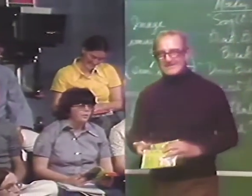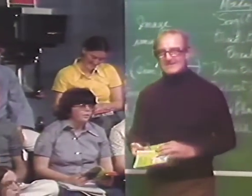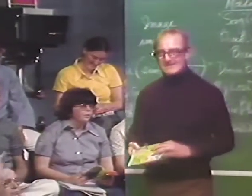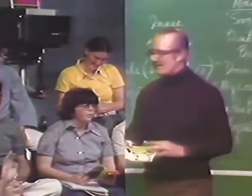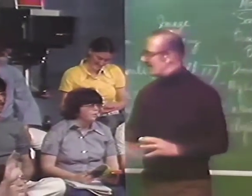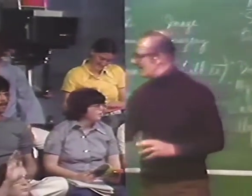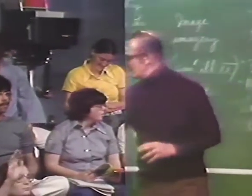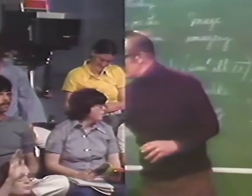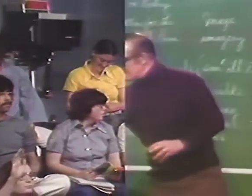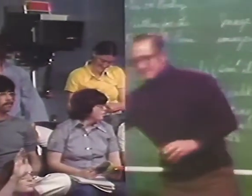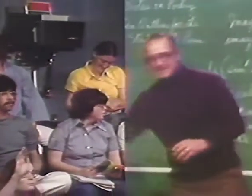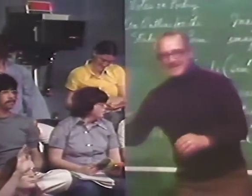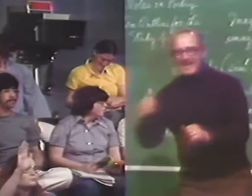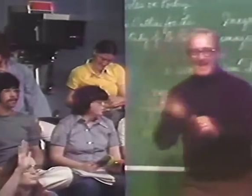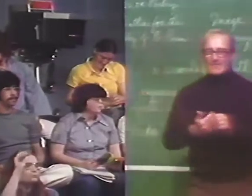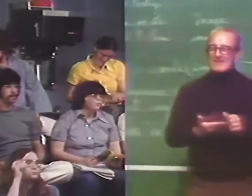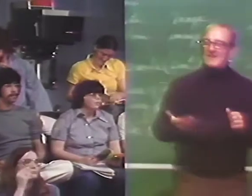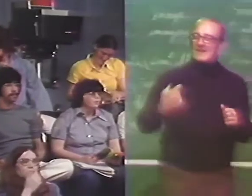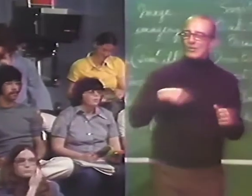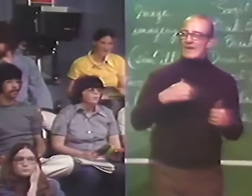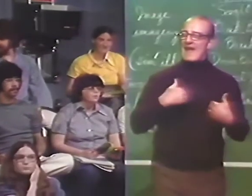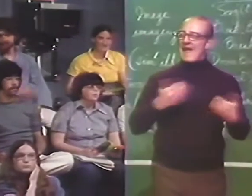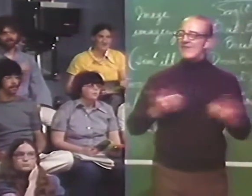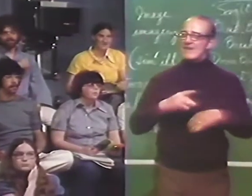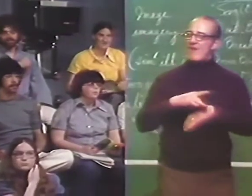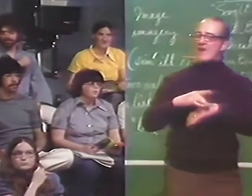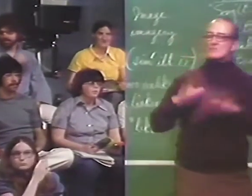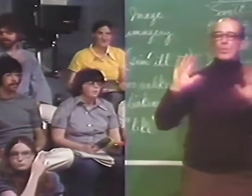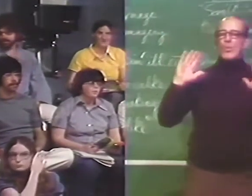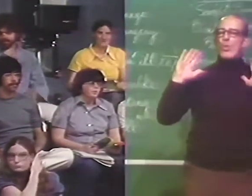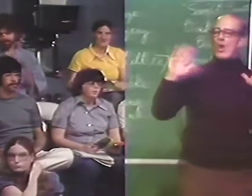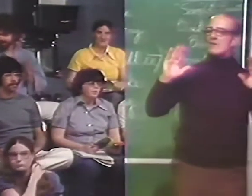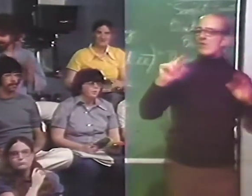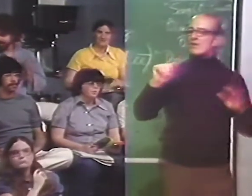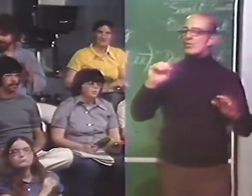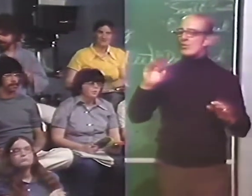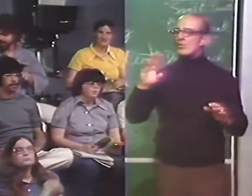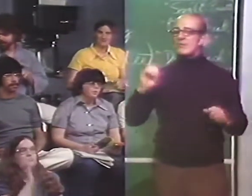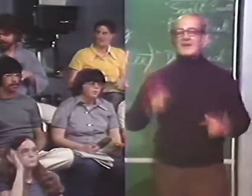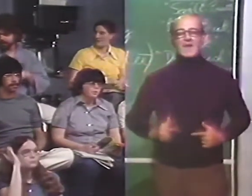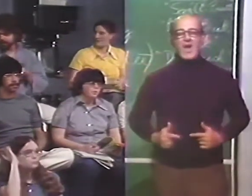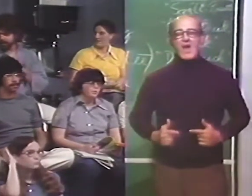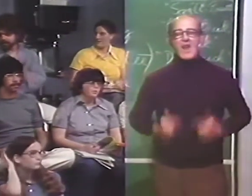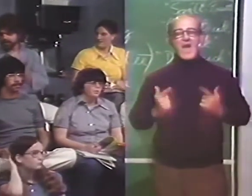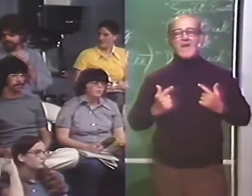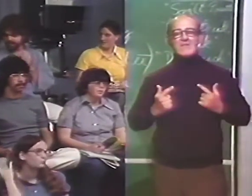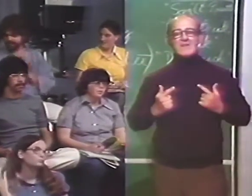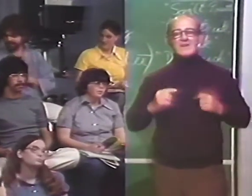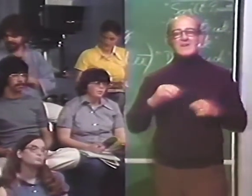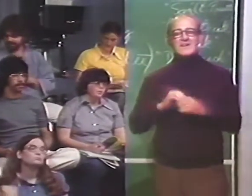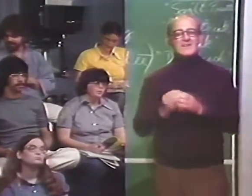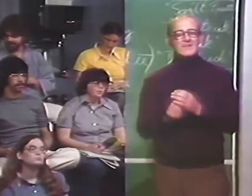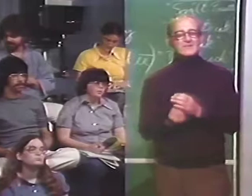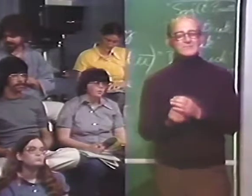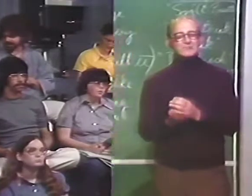YEAH. EVERYTHING WE HAVE..., IT'S WONDERFUL TO BE ALIVE